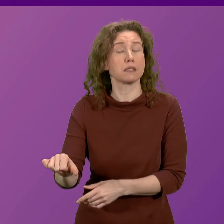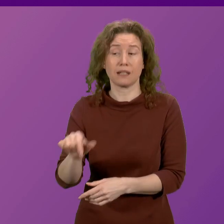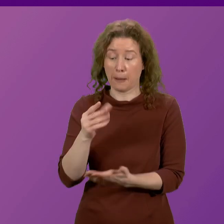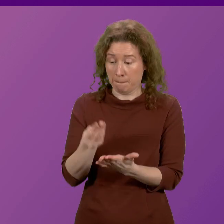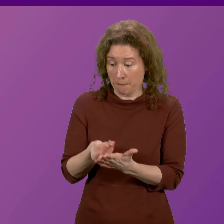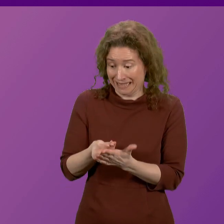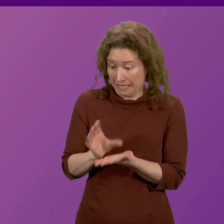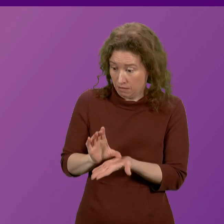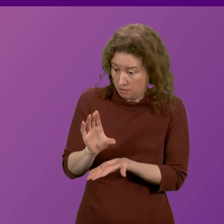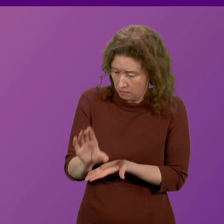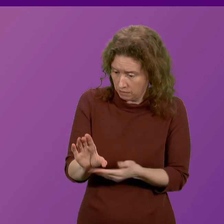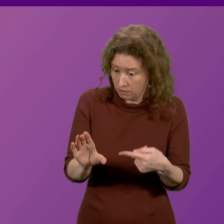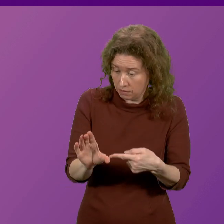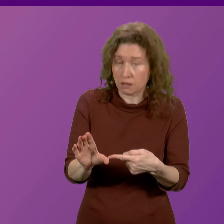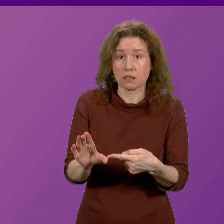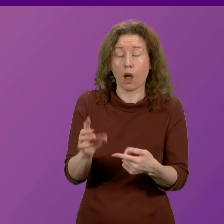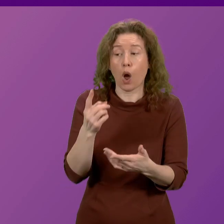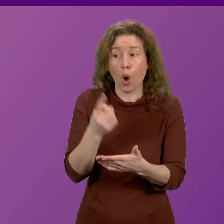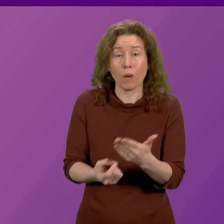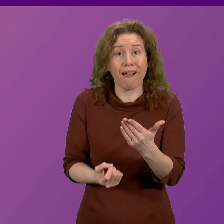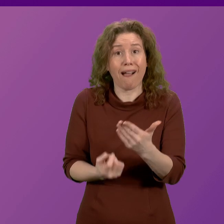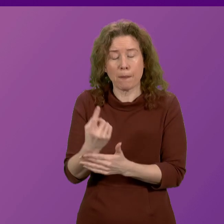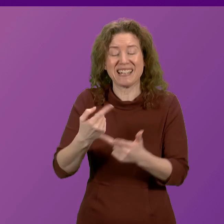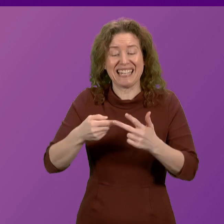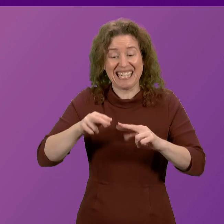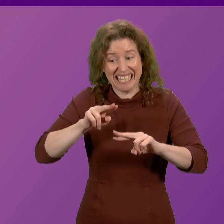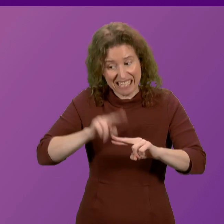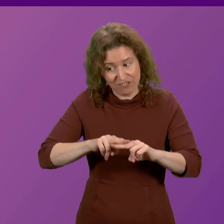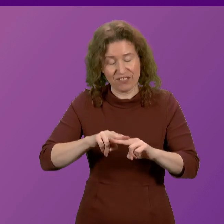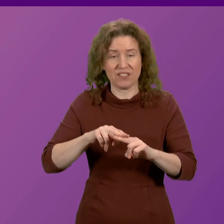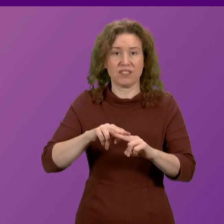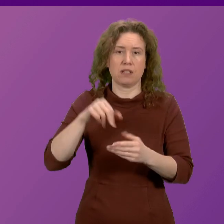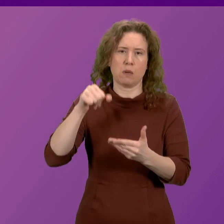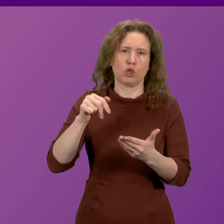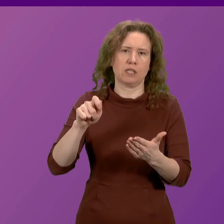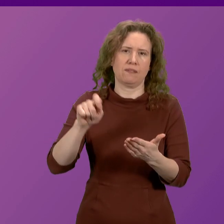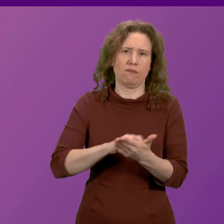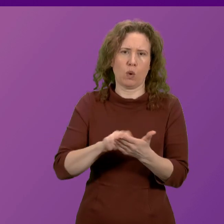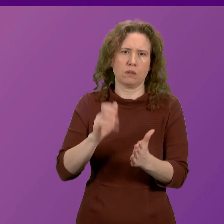will be able to be spent only if the Government budget passes. I remind